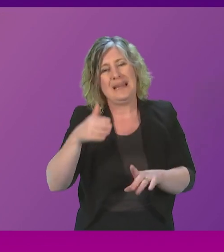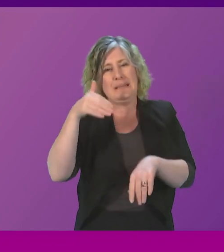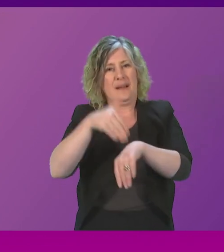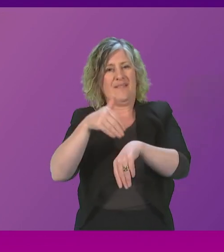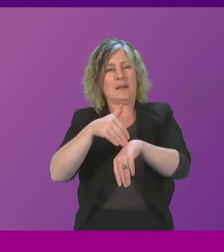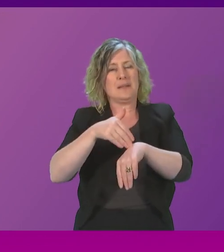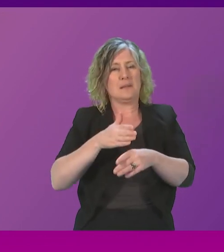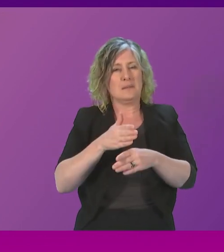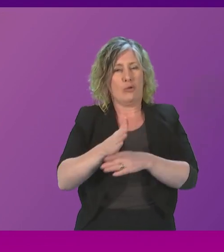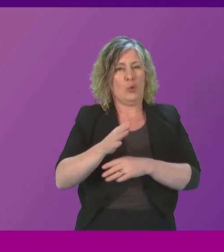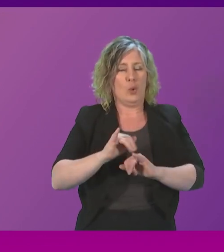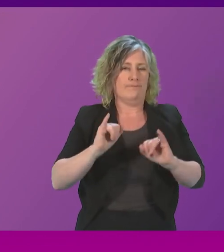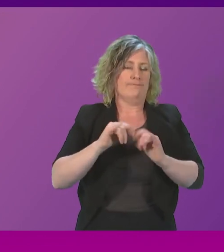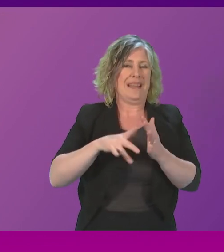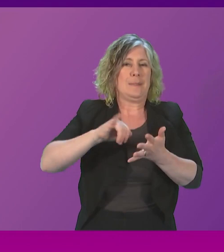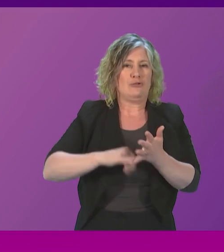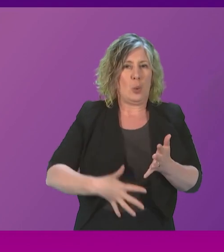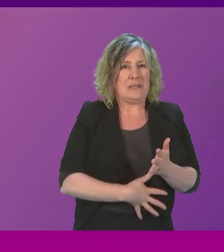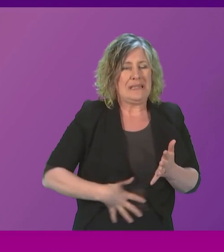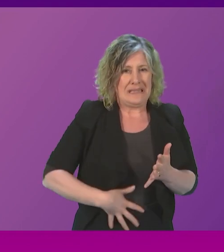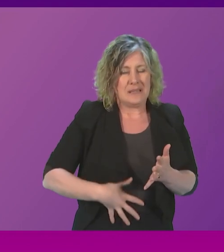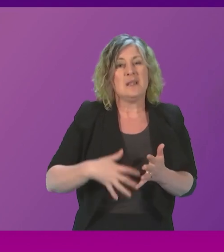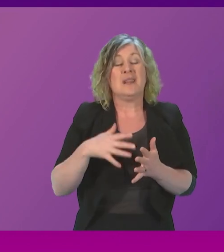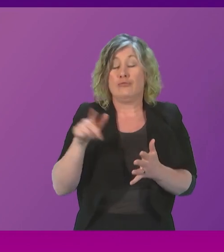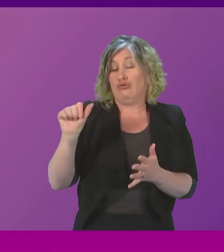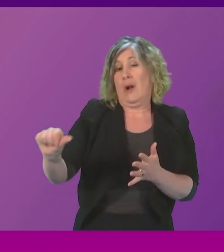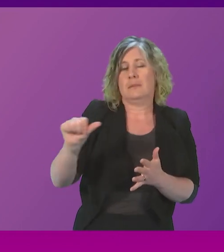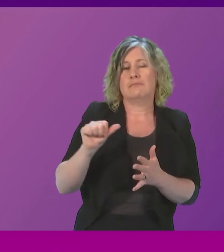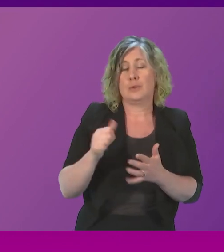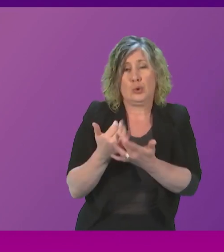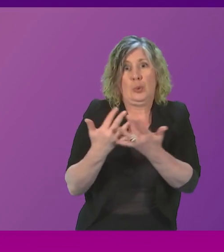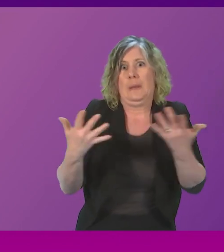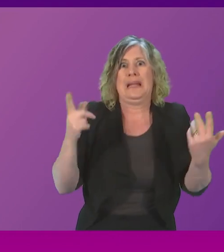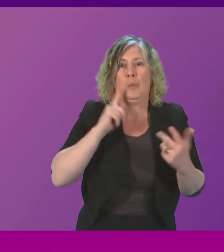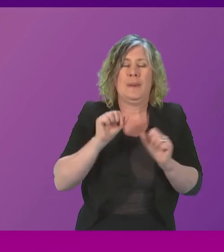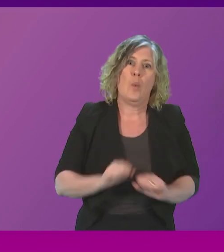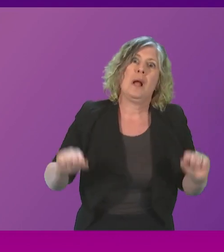Rachael Hamilton is right that far too many women wait far too long for that life-changing